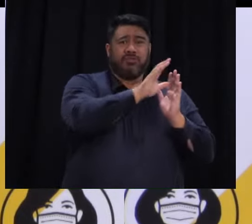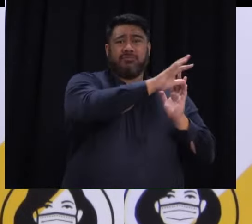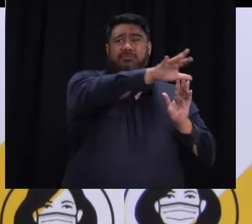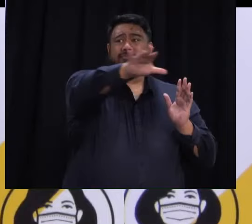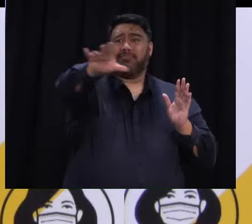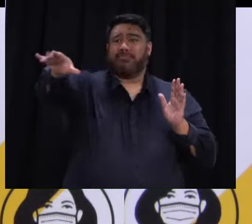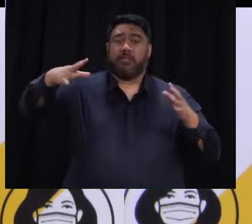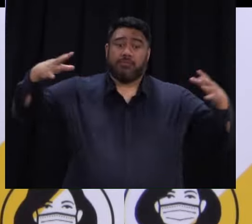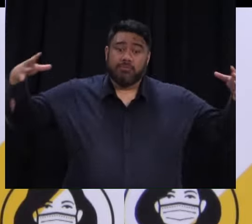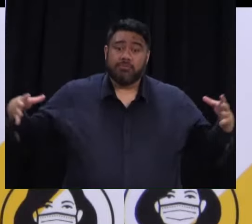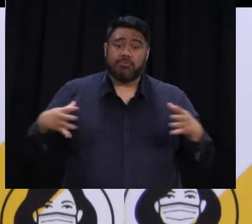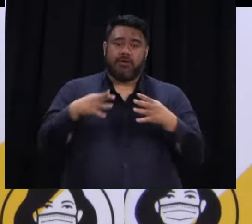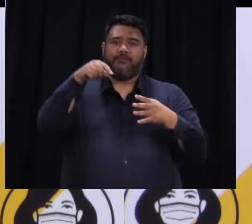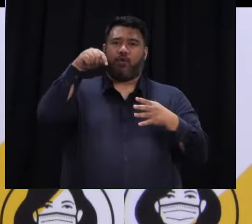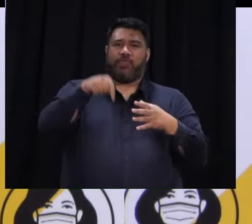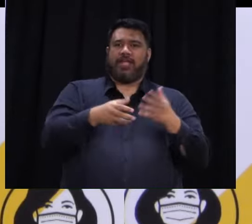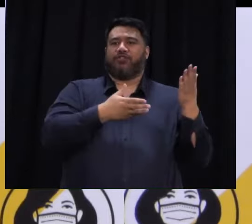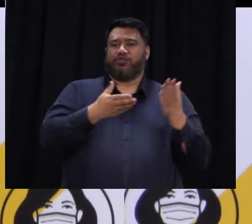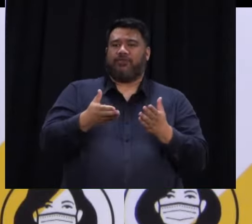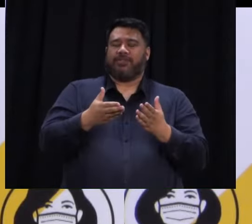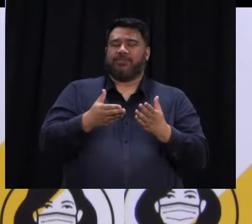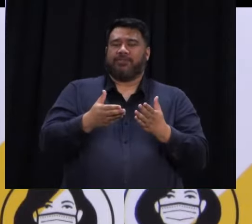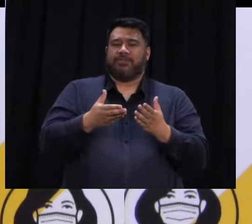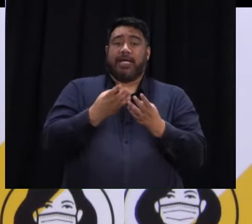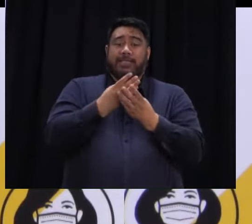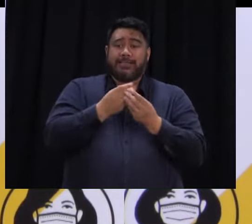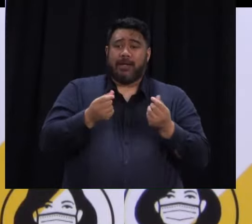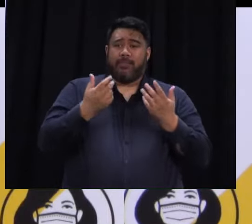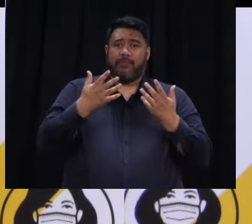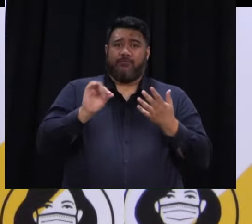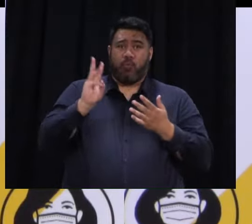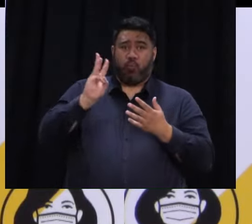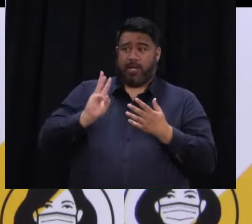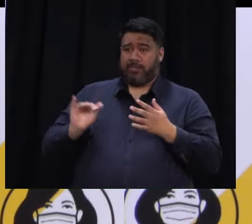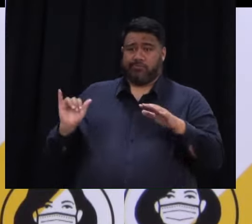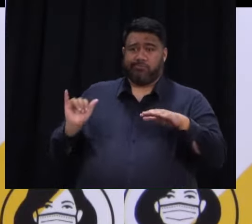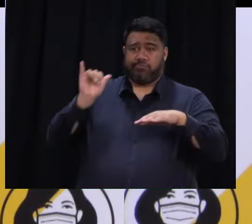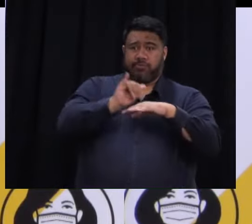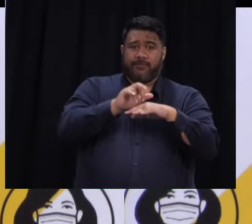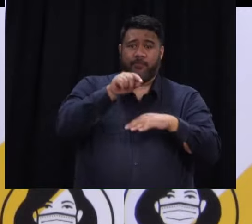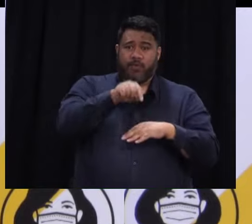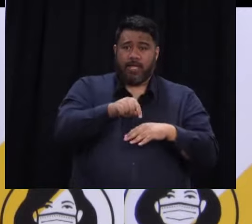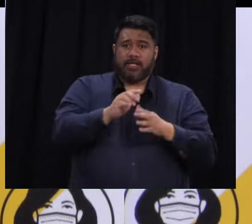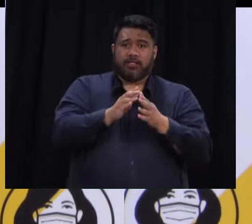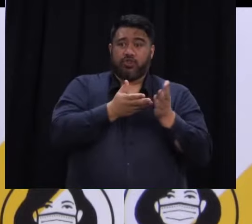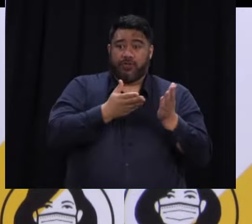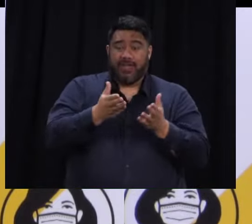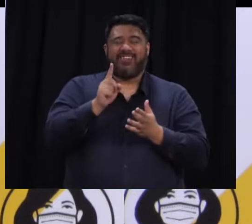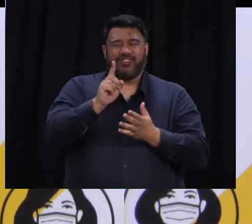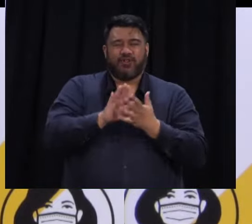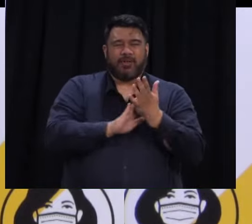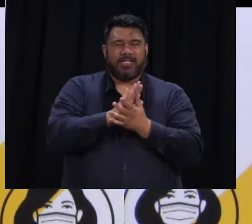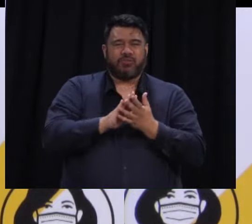the assemblies. There were I think 27 different church groups who metaphor that service, include something